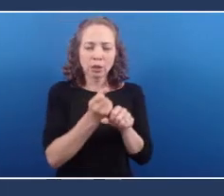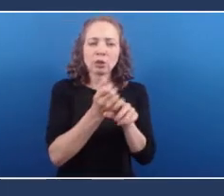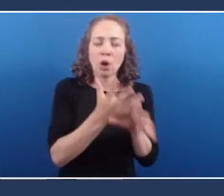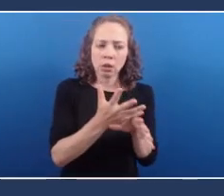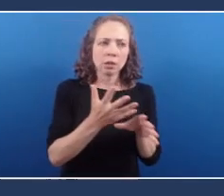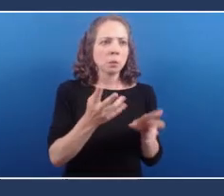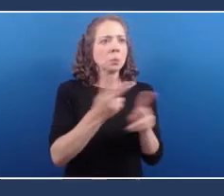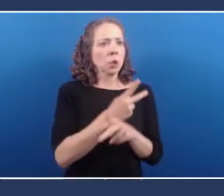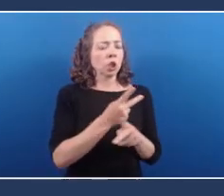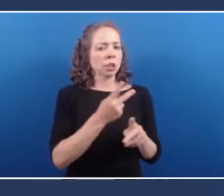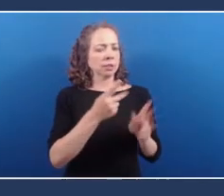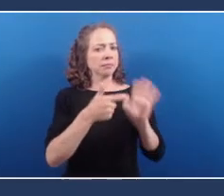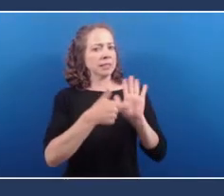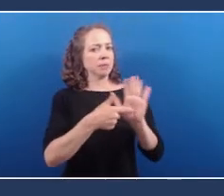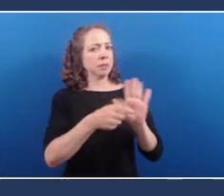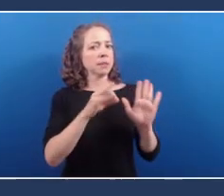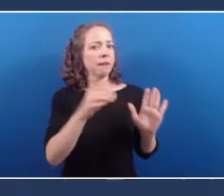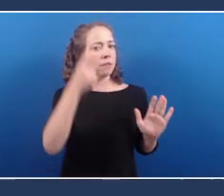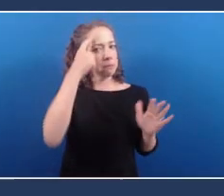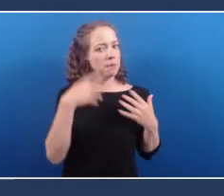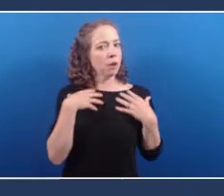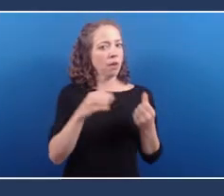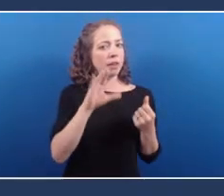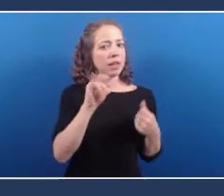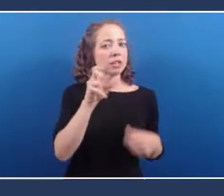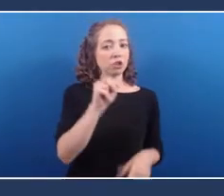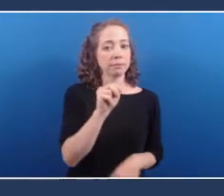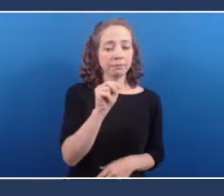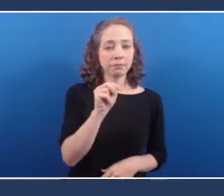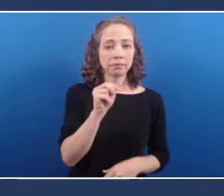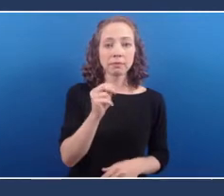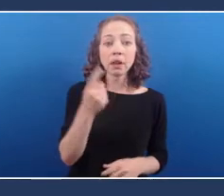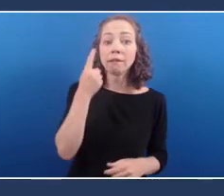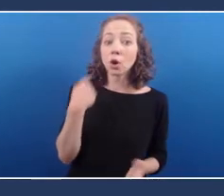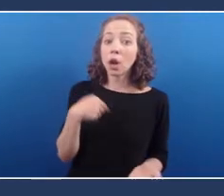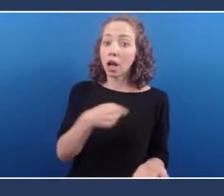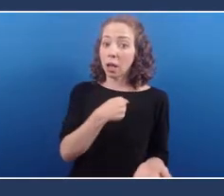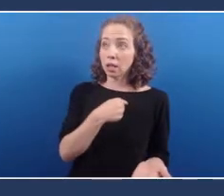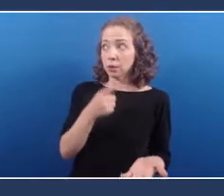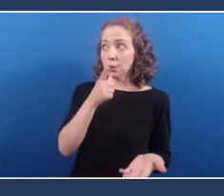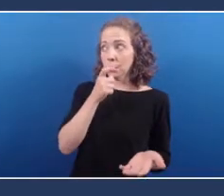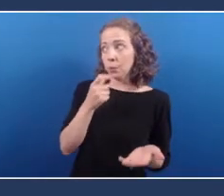And for those of us who have mental health diagnosed conditions, those effects can